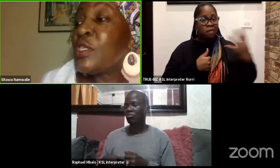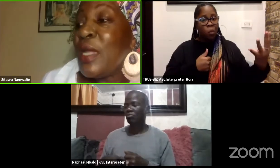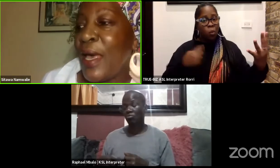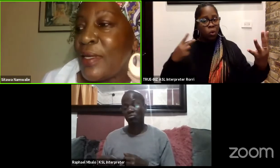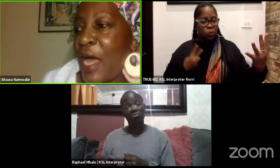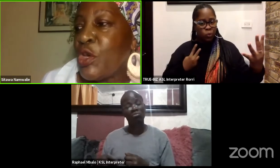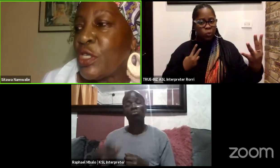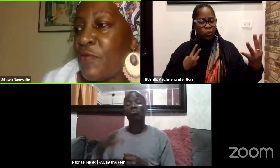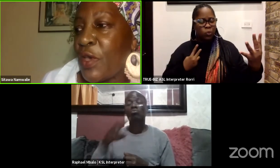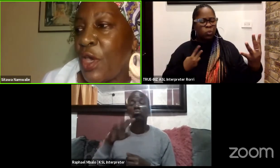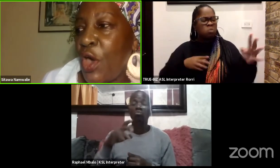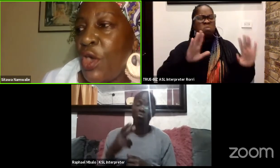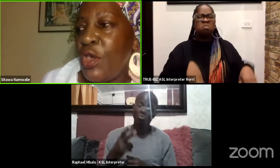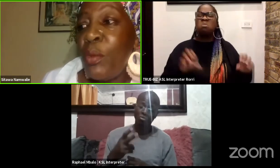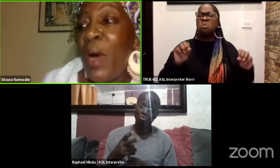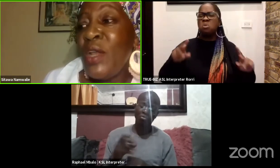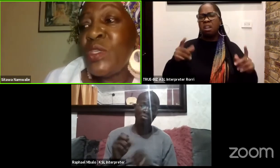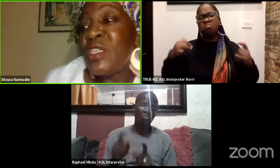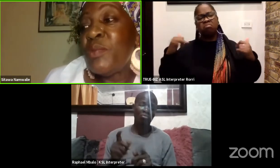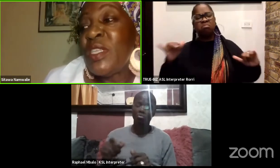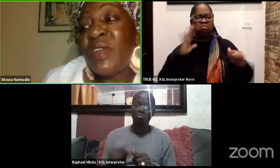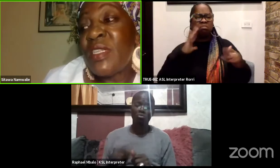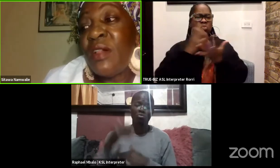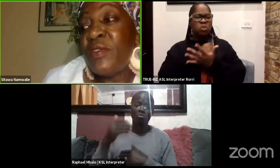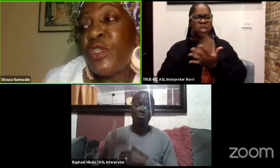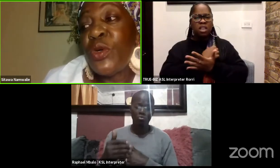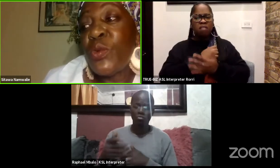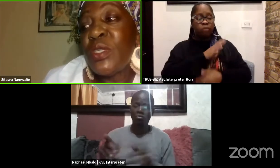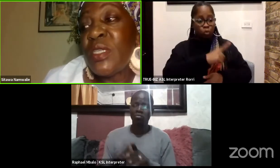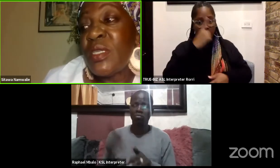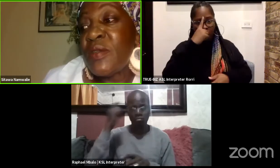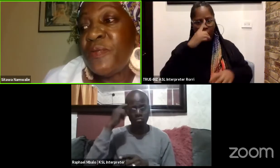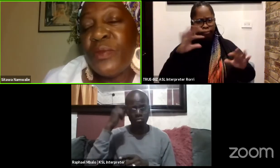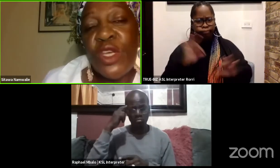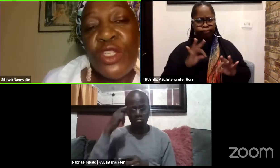You're still ahead and you're serving. Your mind was dismissive and self assured, wasn't it?